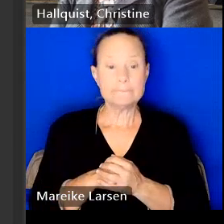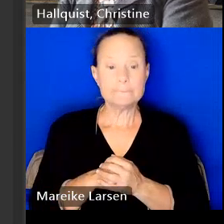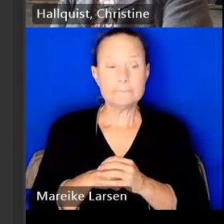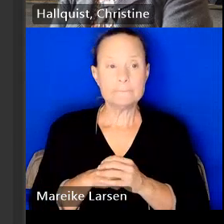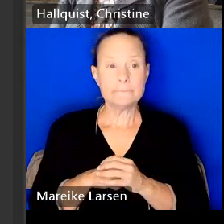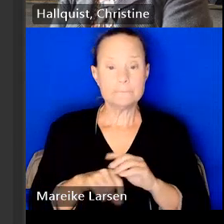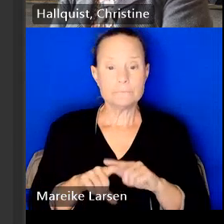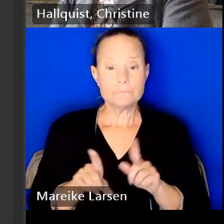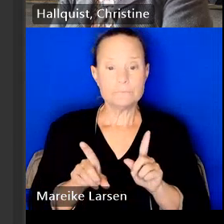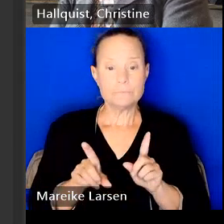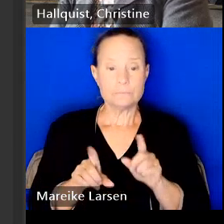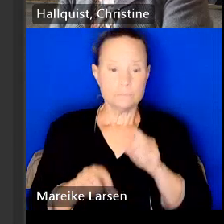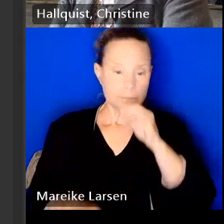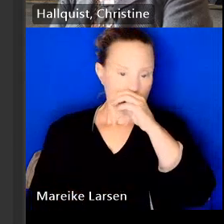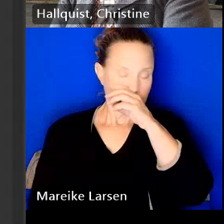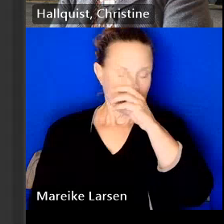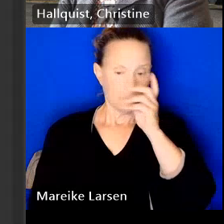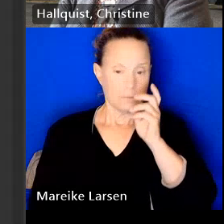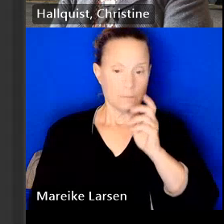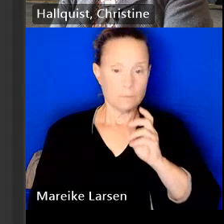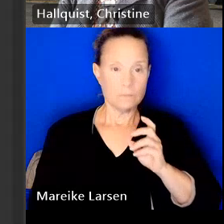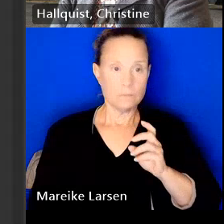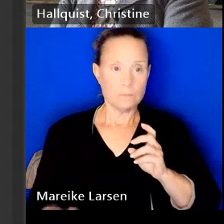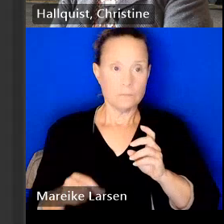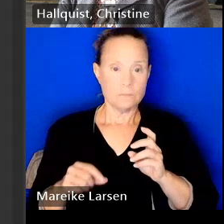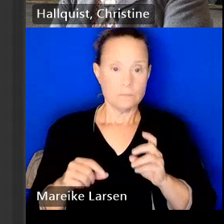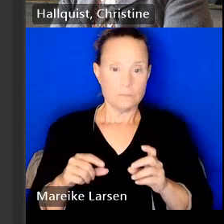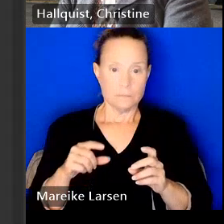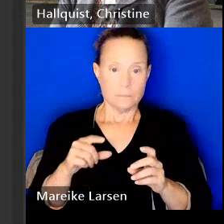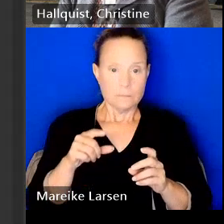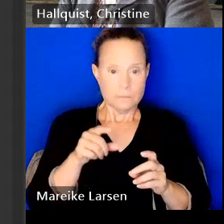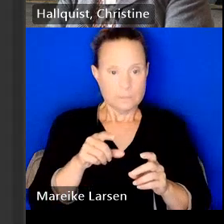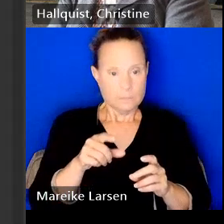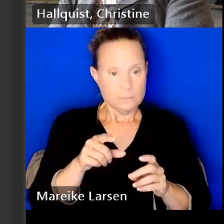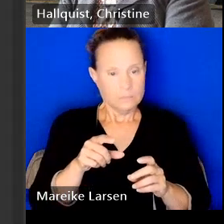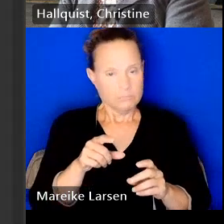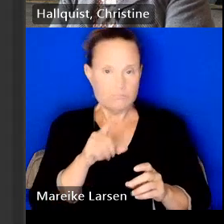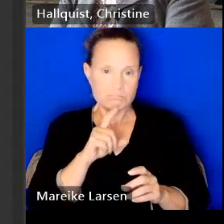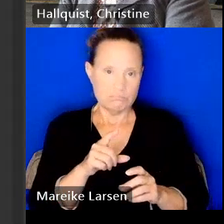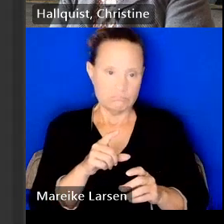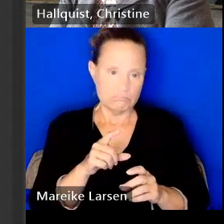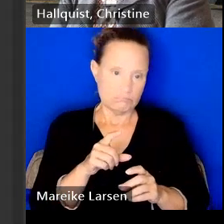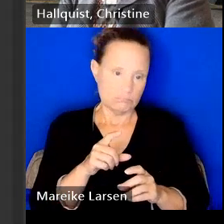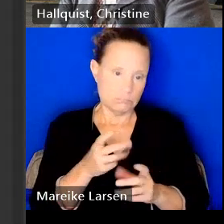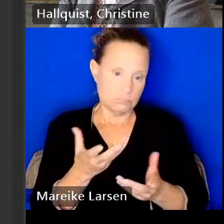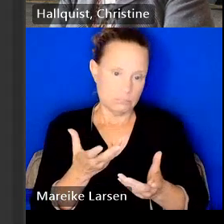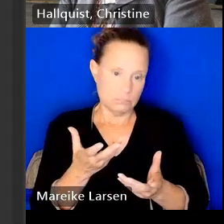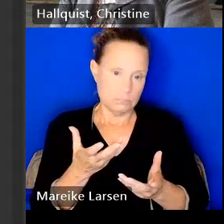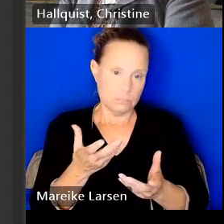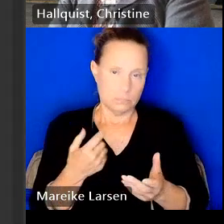But but we believe this is what can get us to the finish line in the time that we have been allotted.